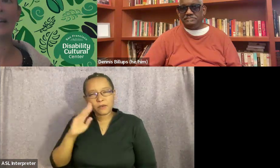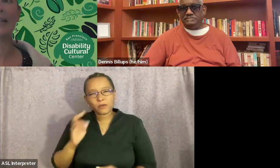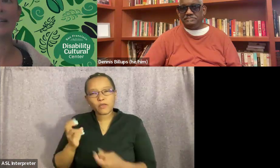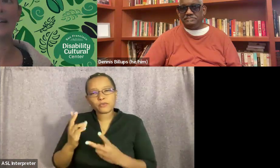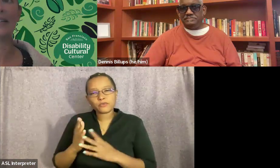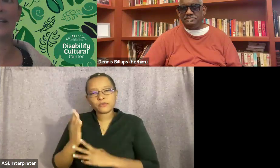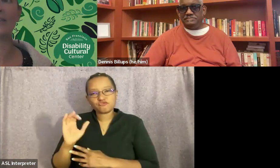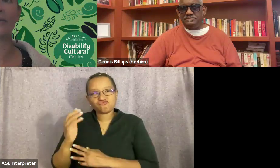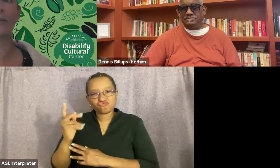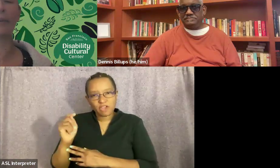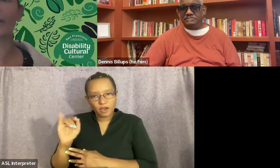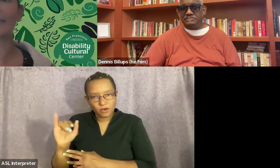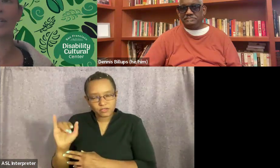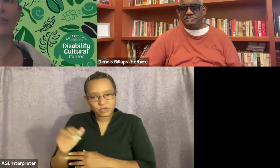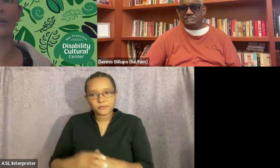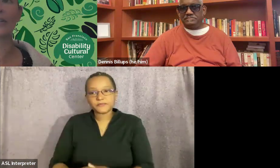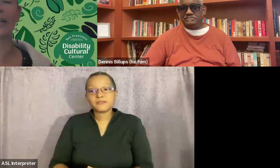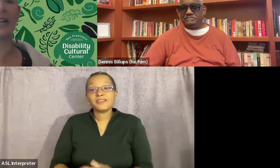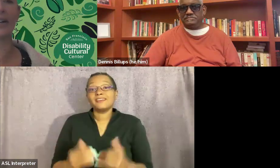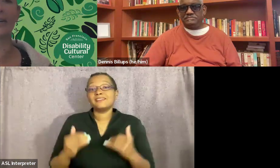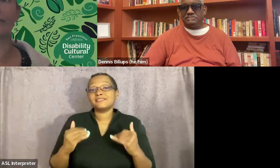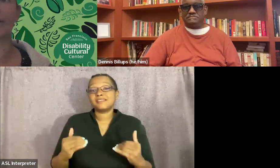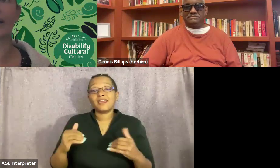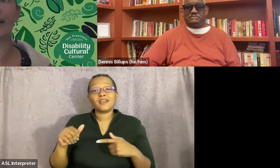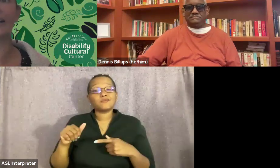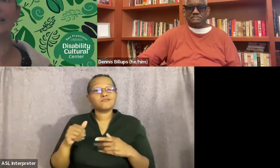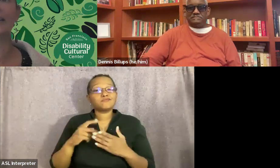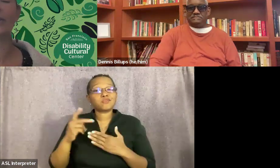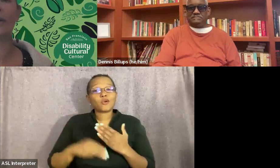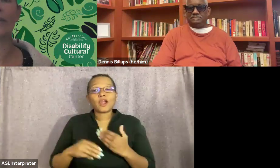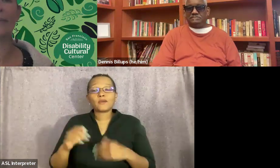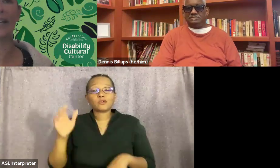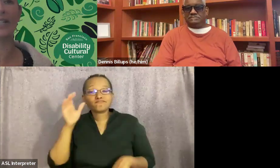And today's program is just focused on hearing from our guide, so you have the ability to